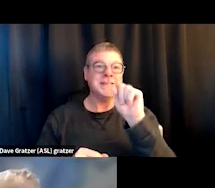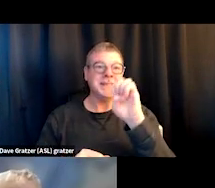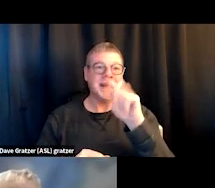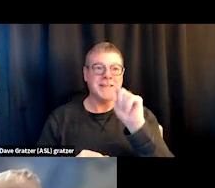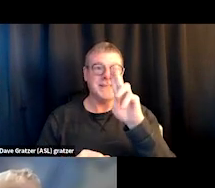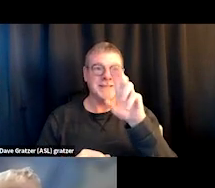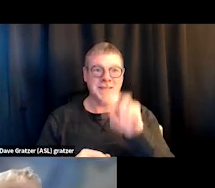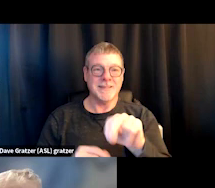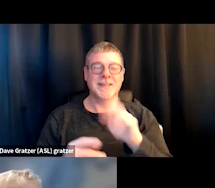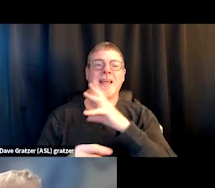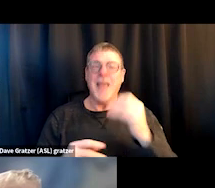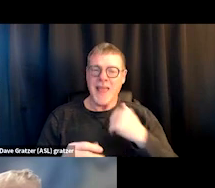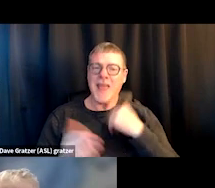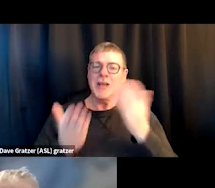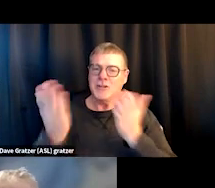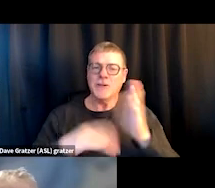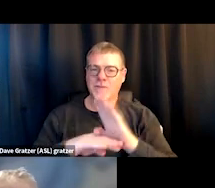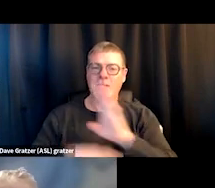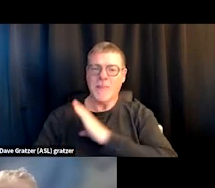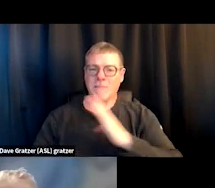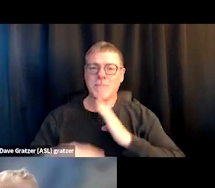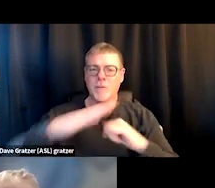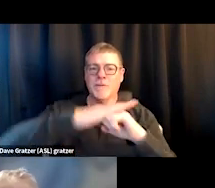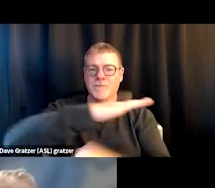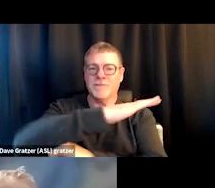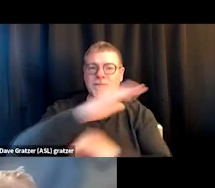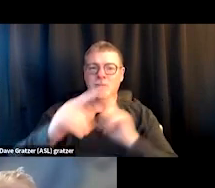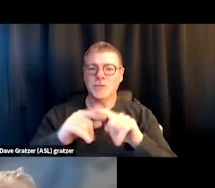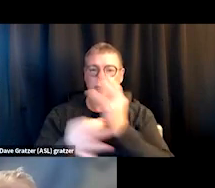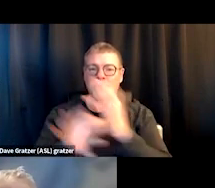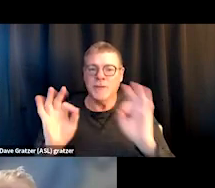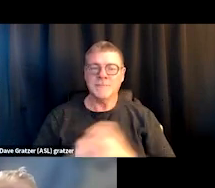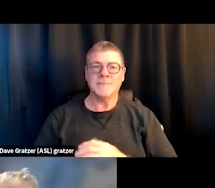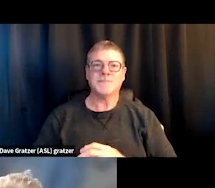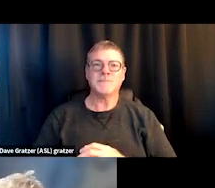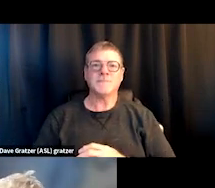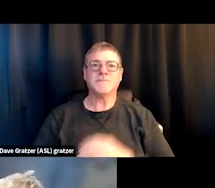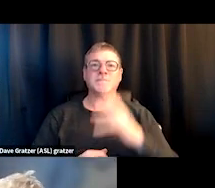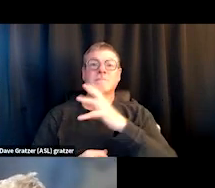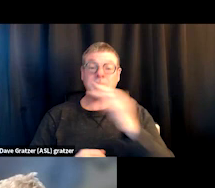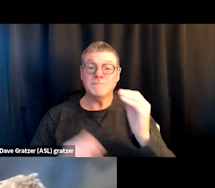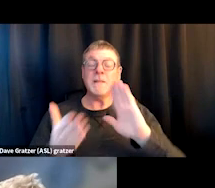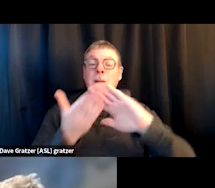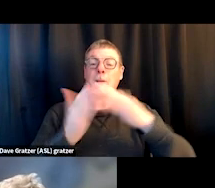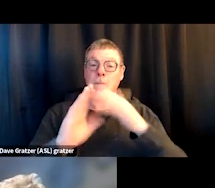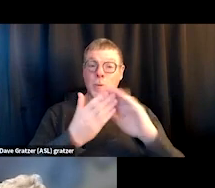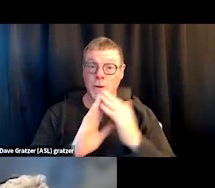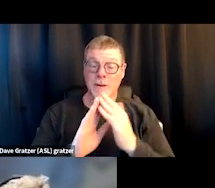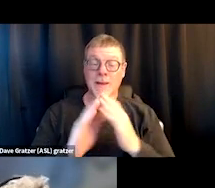And I serve on the board of Foundations To Freedom, and am a longtime community partner with this organization,